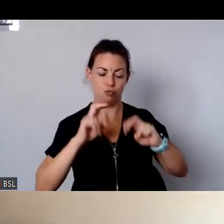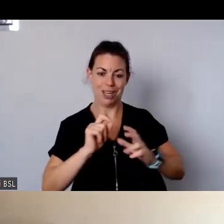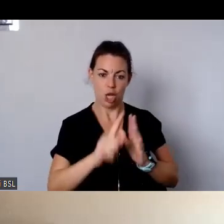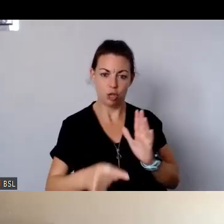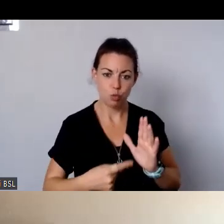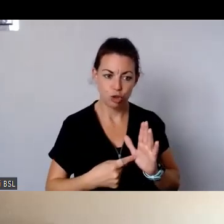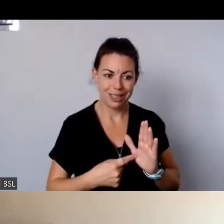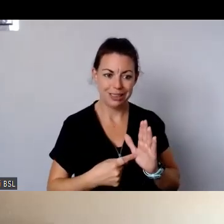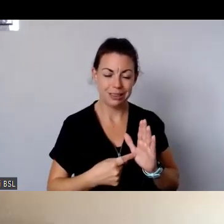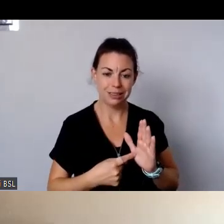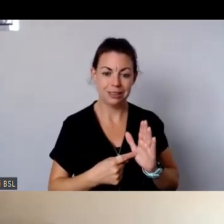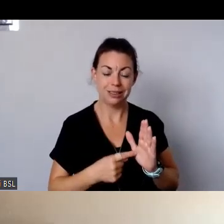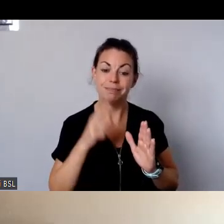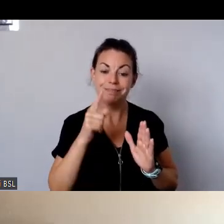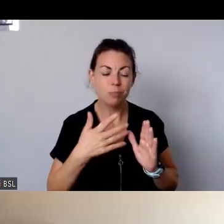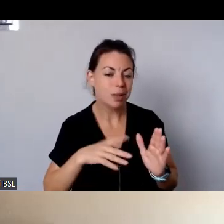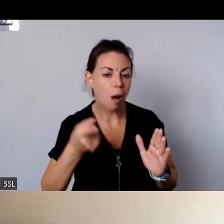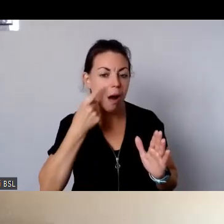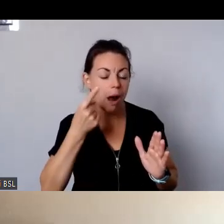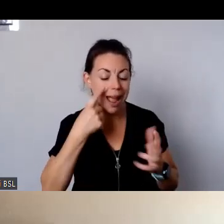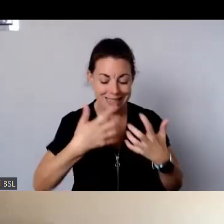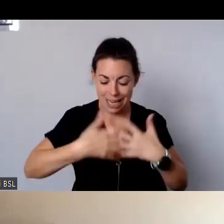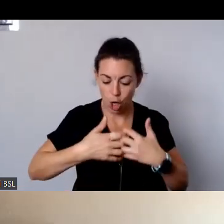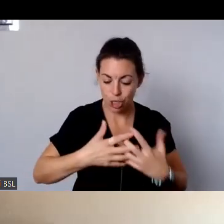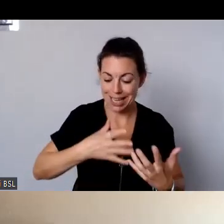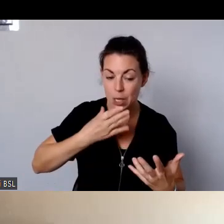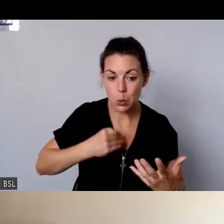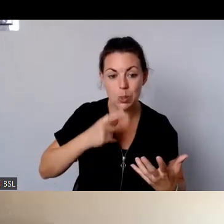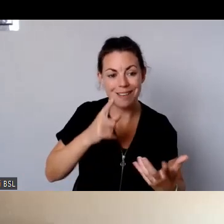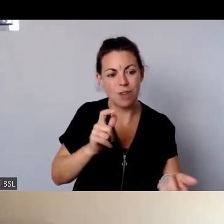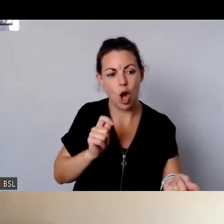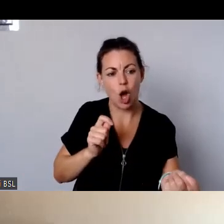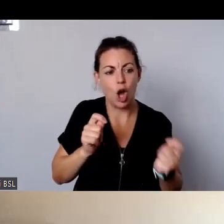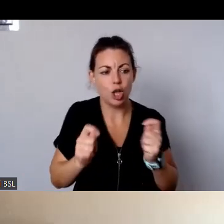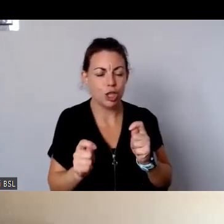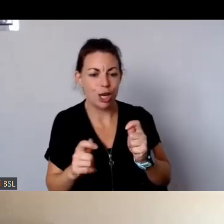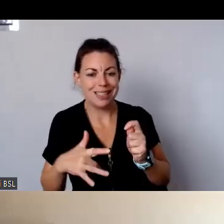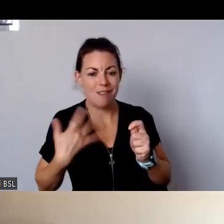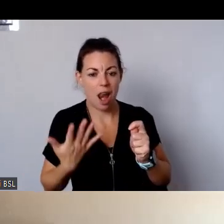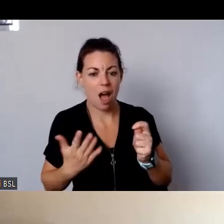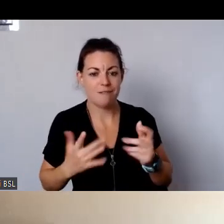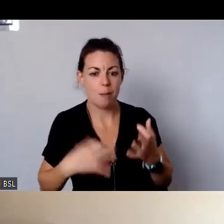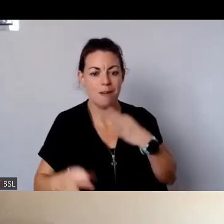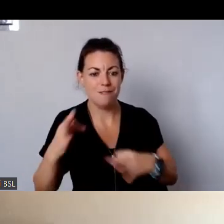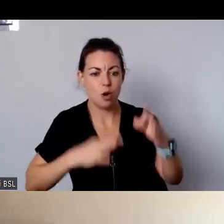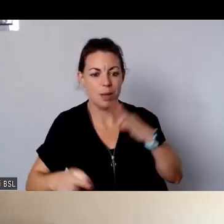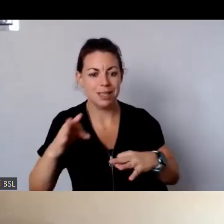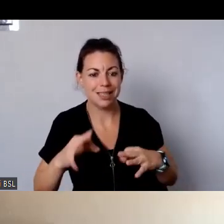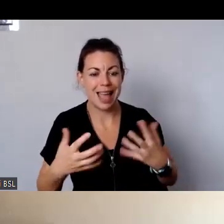The project aimed to explore how technology could be used to make alternative types of live performance accessible to deaf audiences.